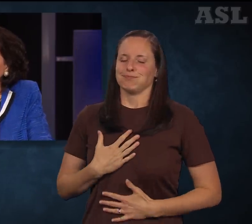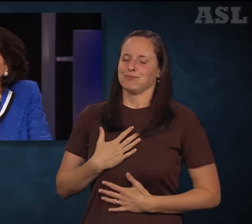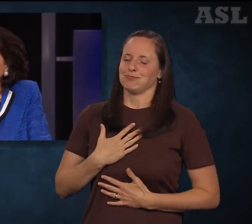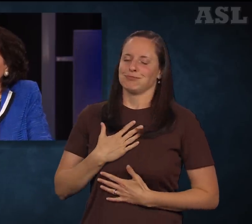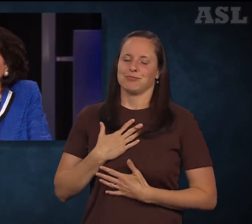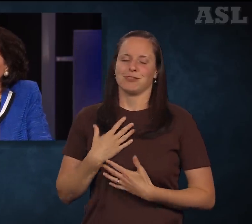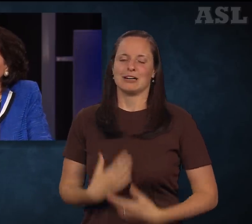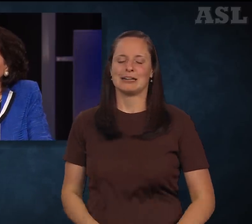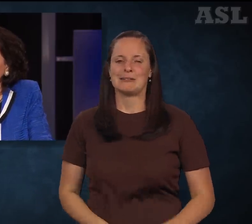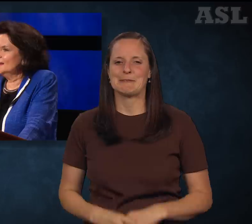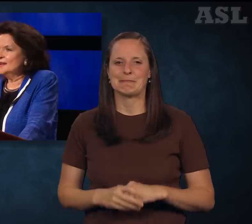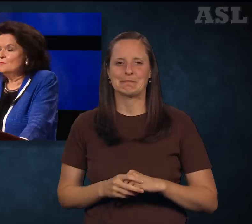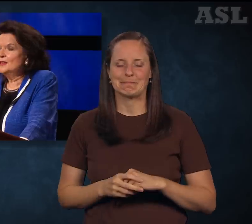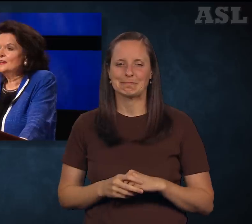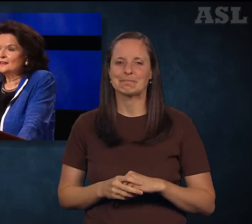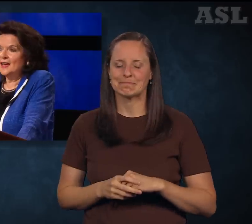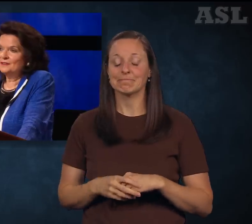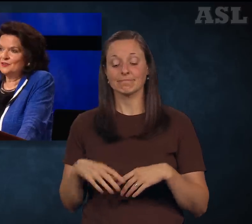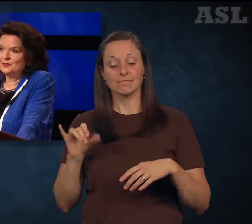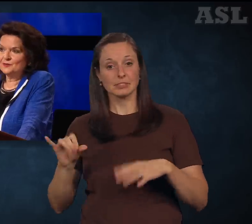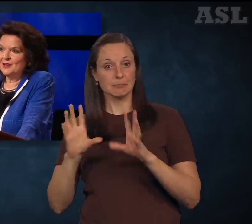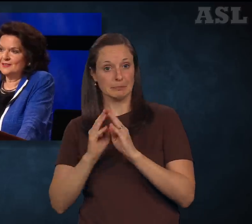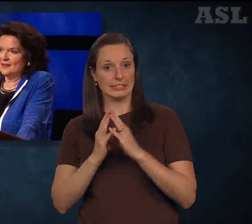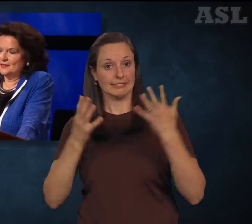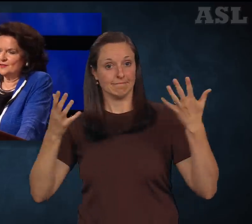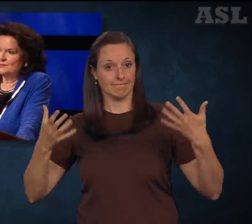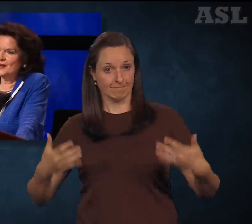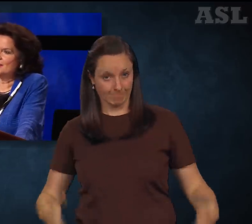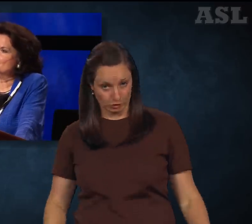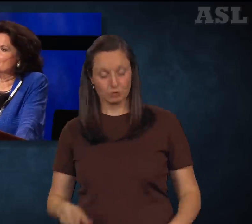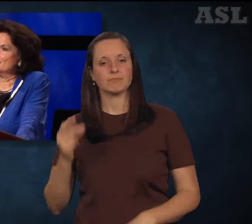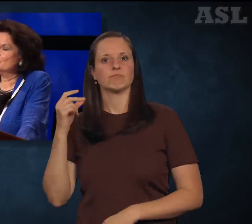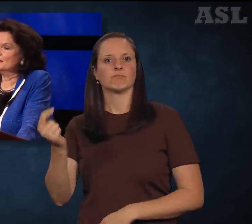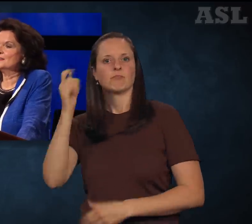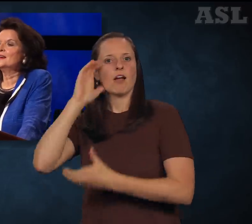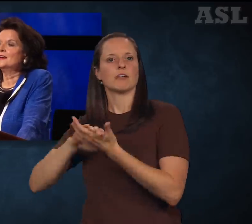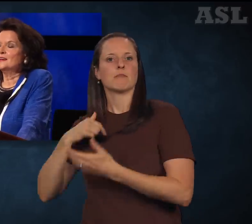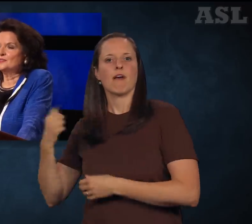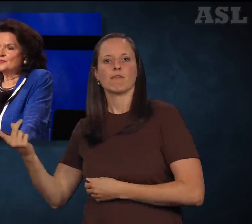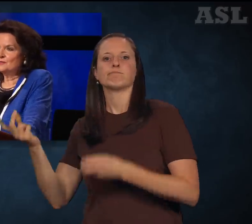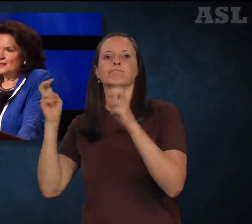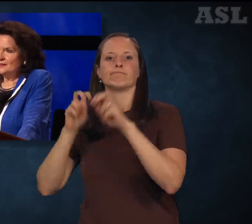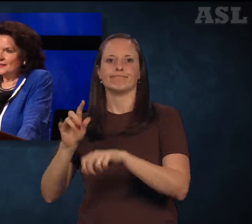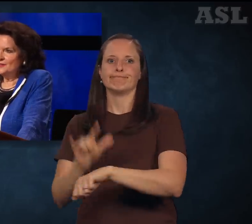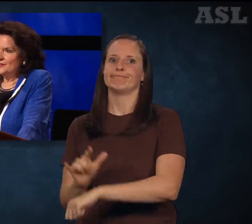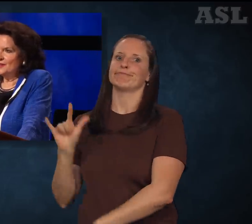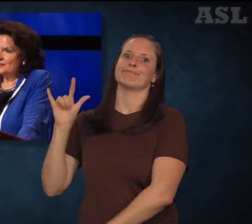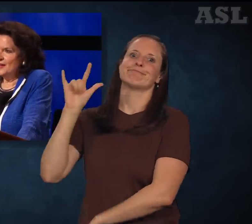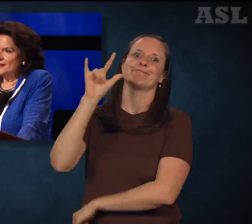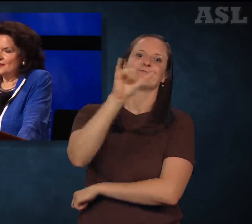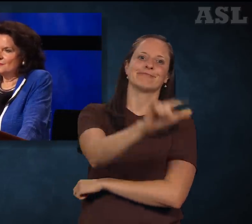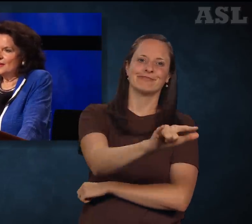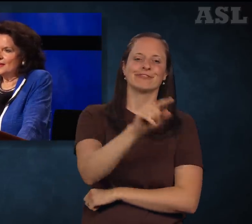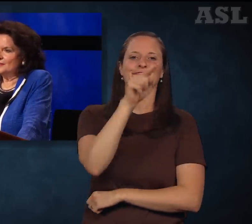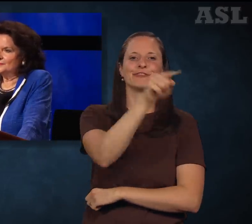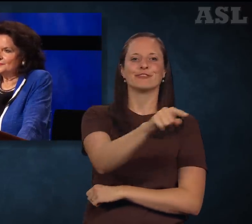IT WAS A SPIRITUALLY MOVING MOMENT FOR ME. IMMEDIATELY AFTER THOSE